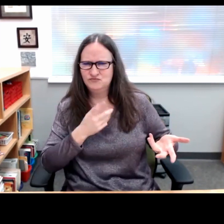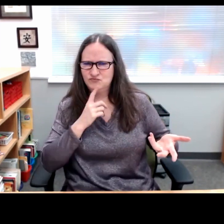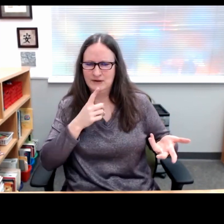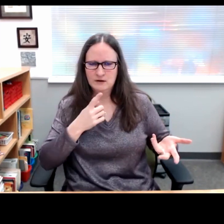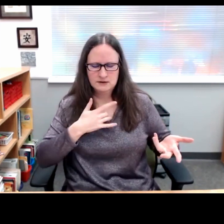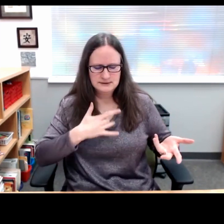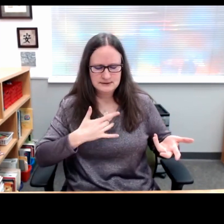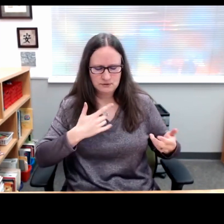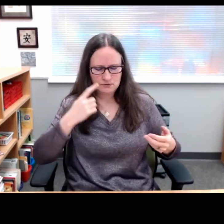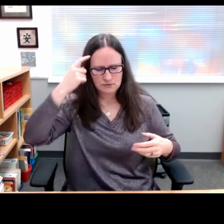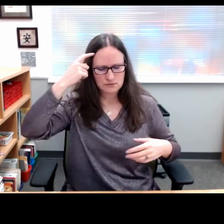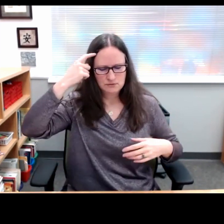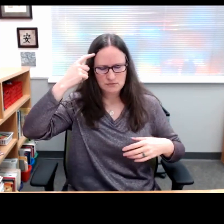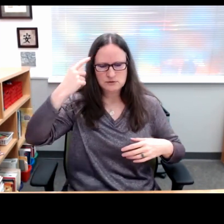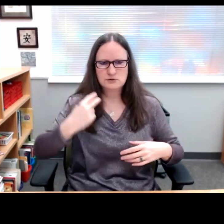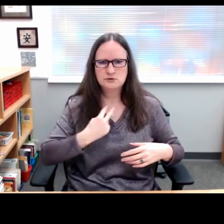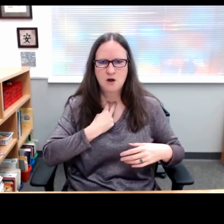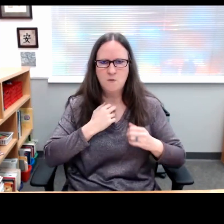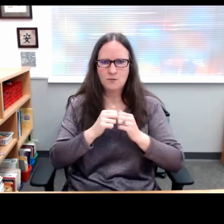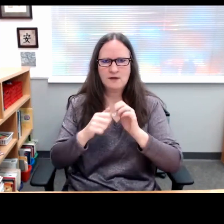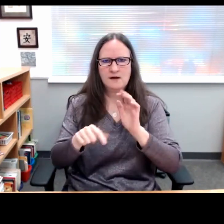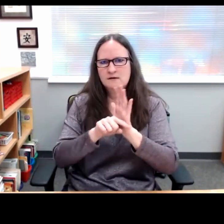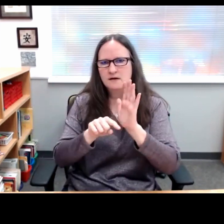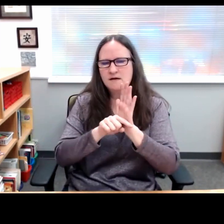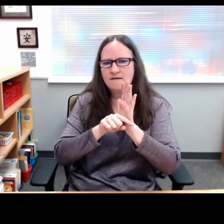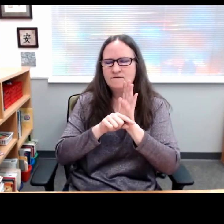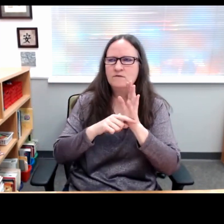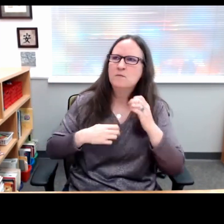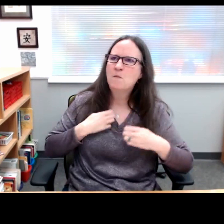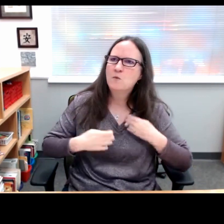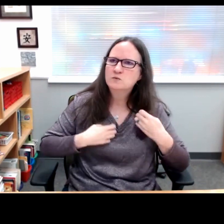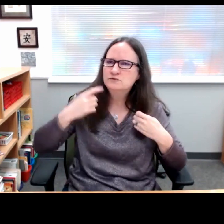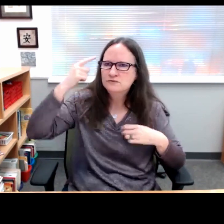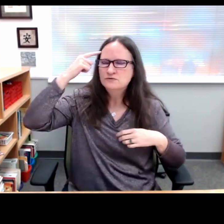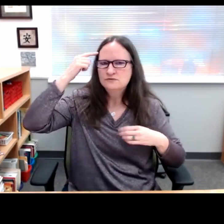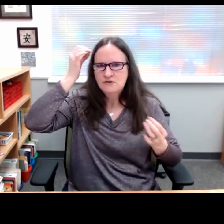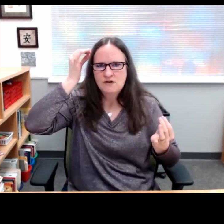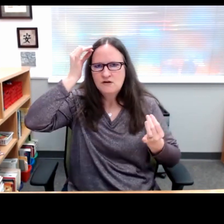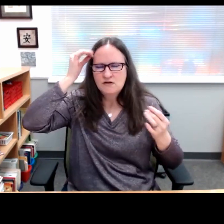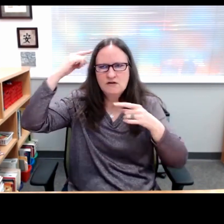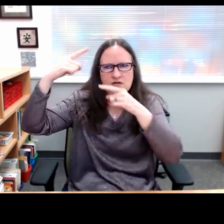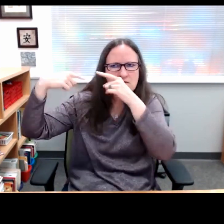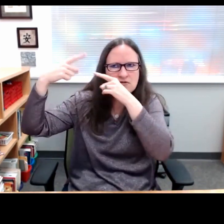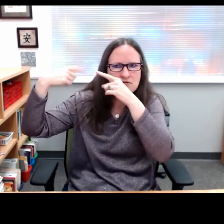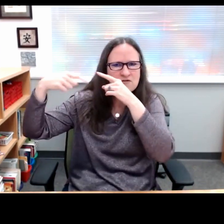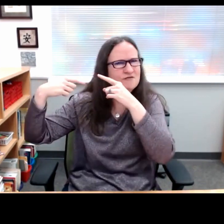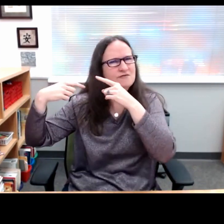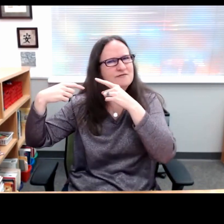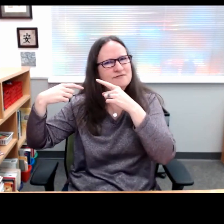similar. And oftentimes they develop a sense of negativity and have negative emotions and thoughts